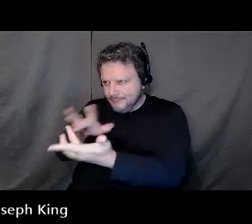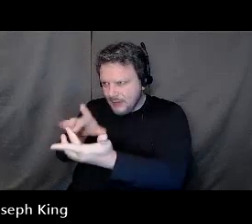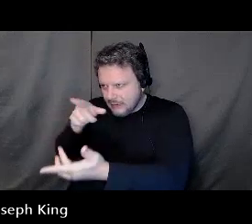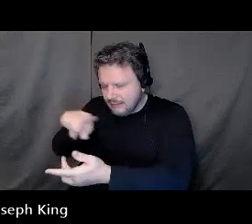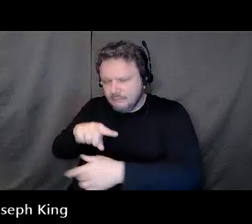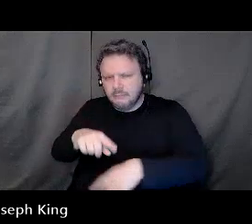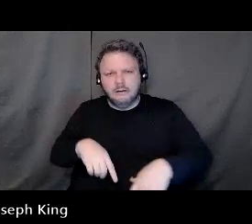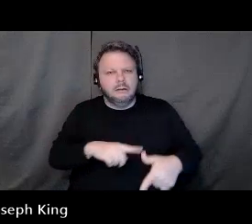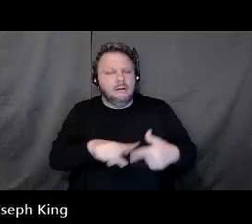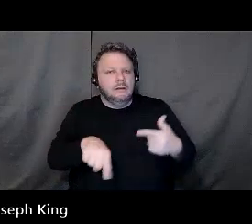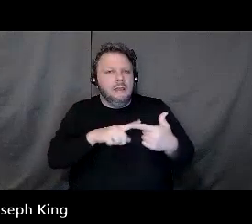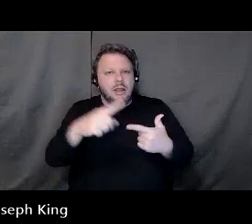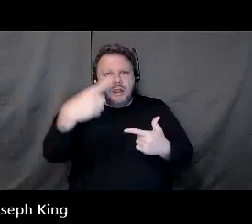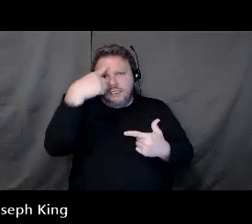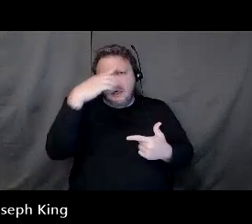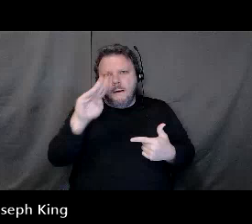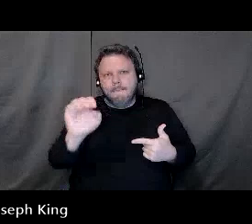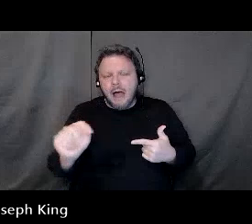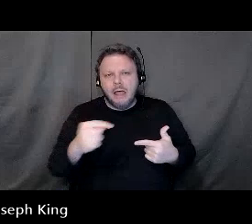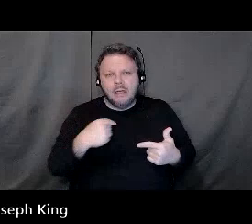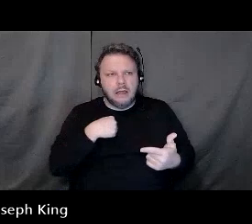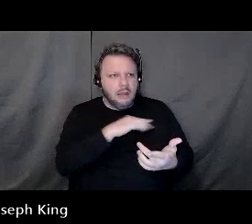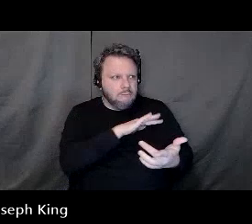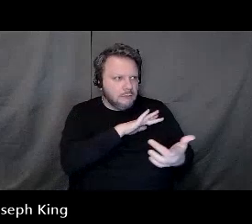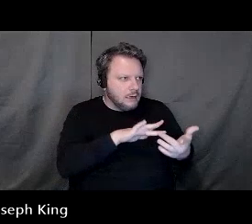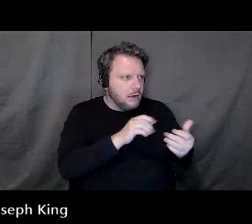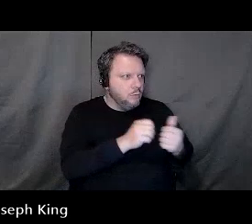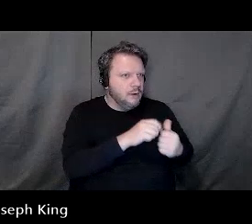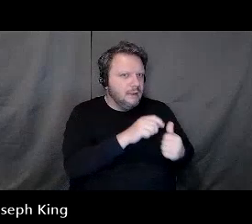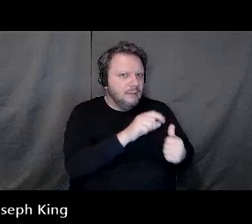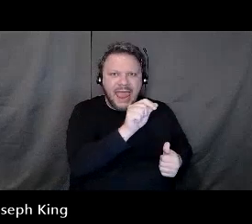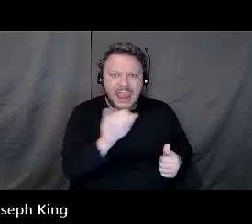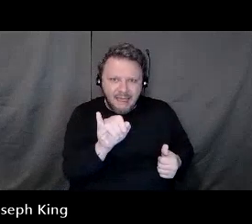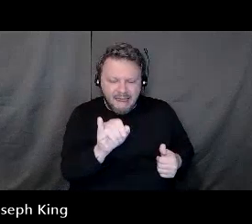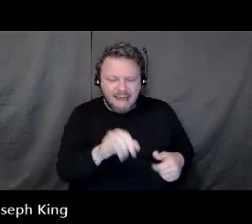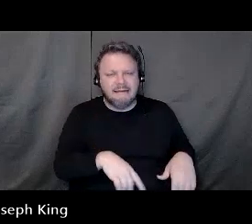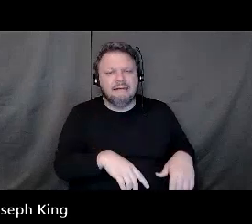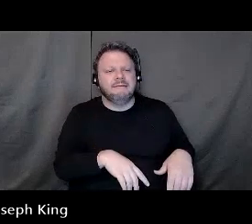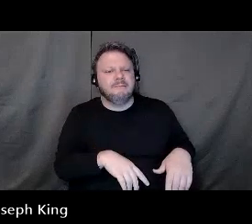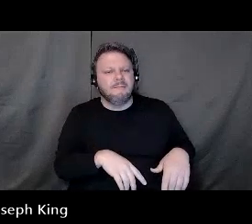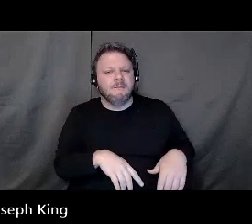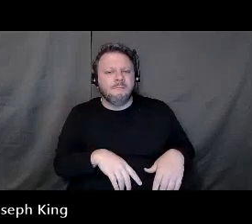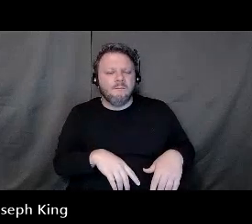The thoughtbot you know I've been in contact with someone with AI and so and